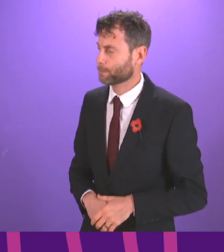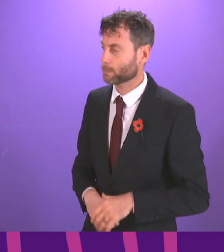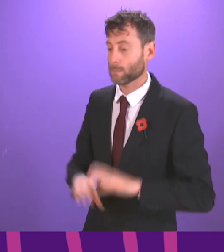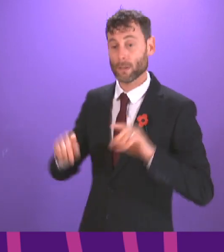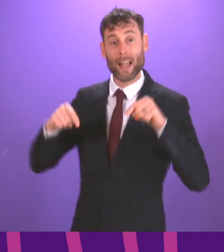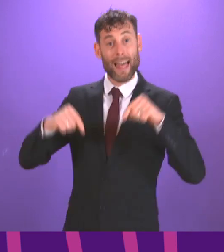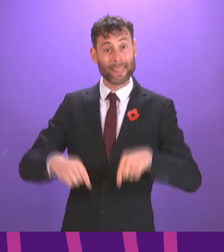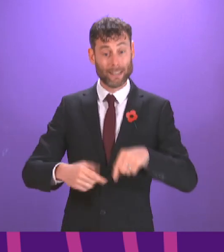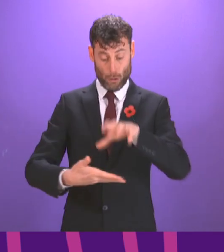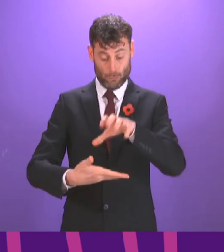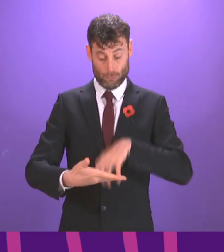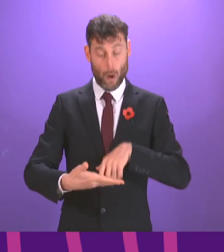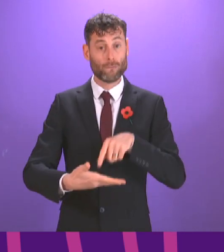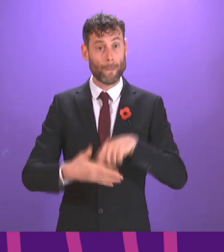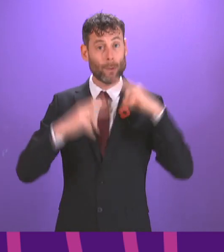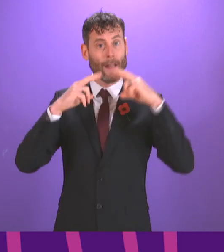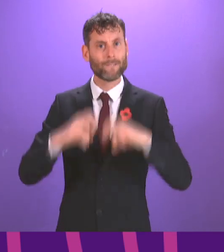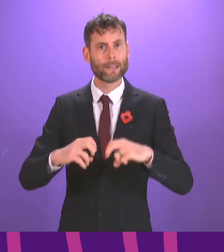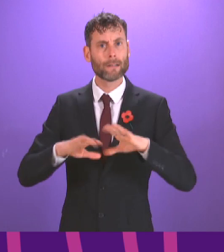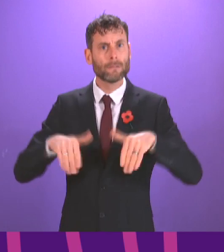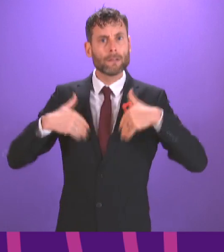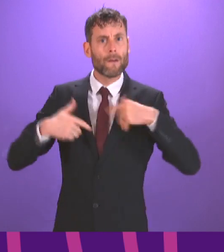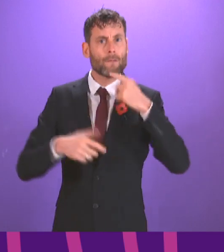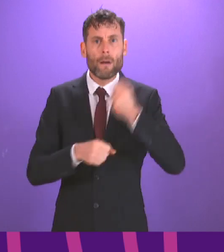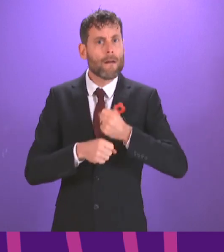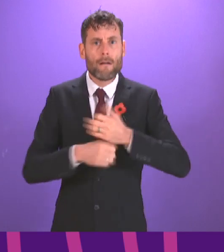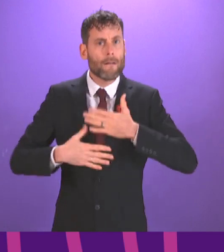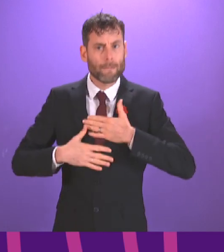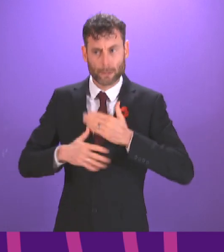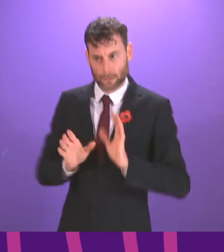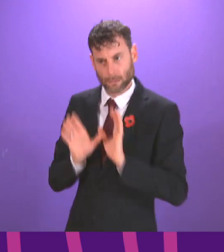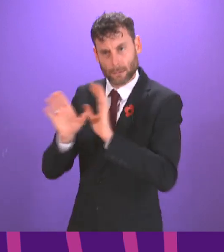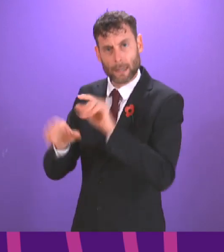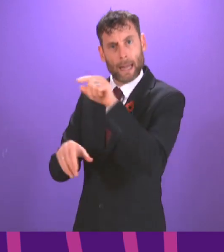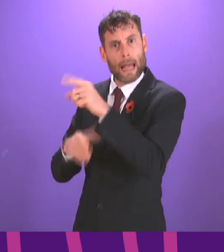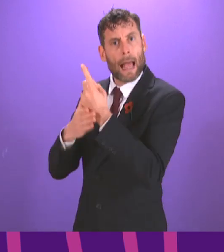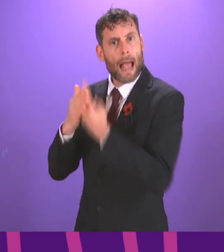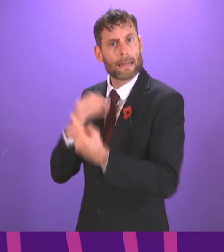Public Health Scotland published it, but it was contributed to by academics who are entirely